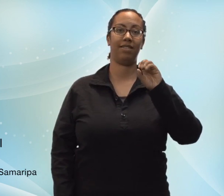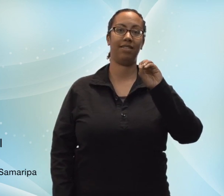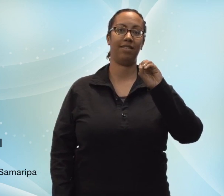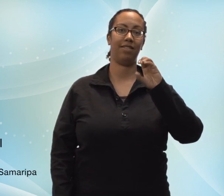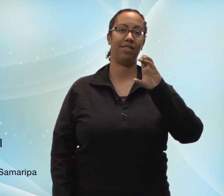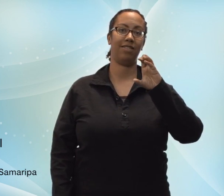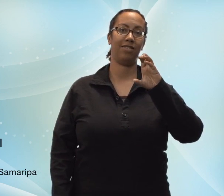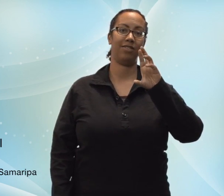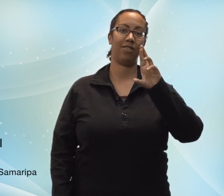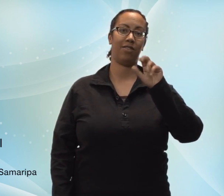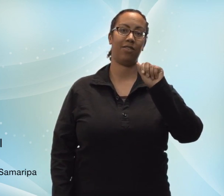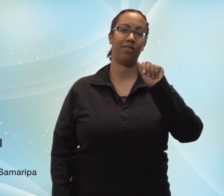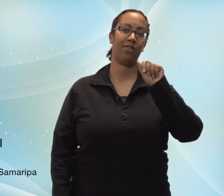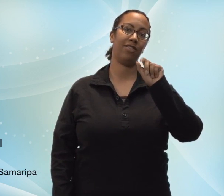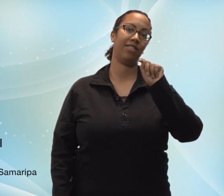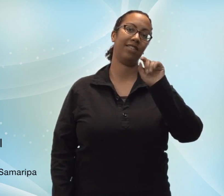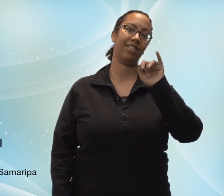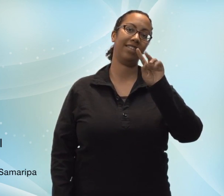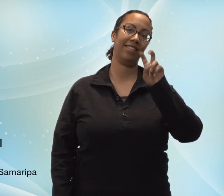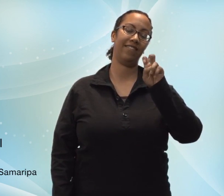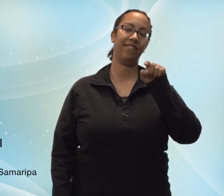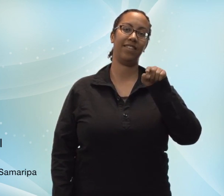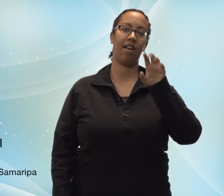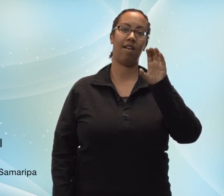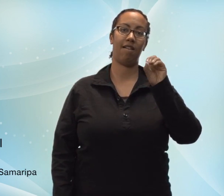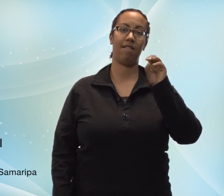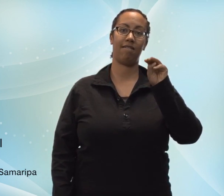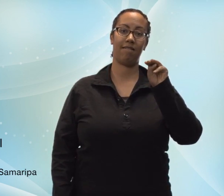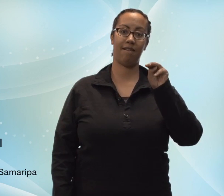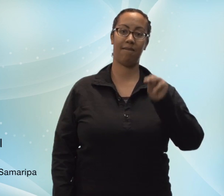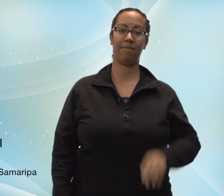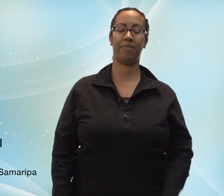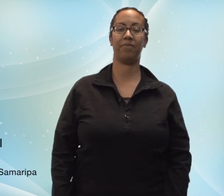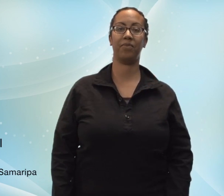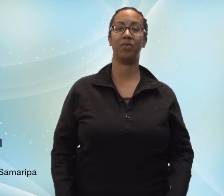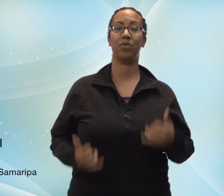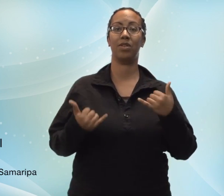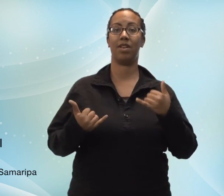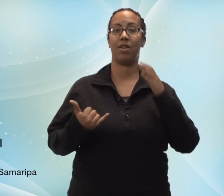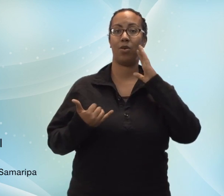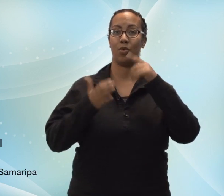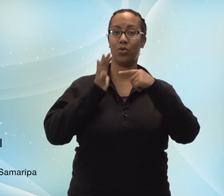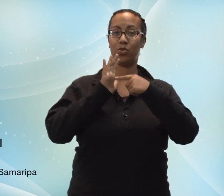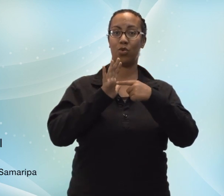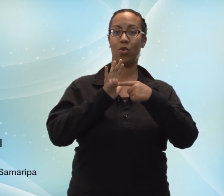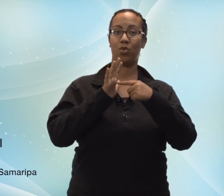The website is www.Socrative.com.